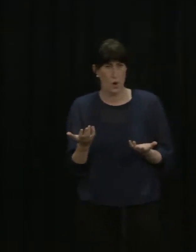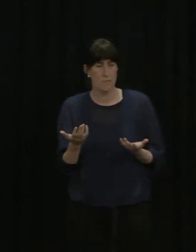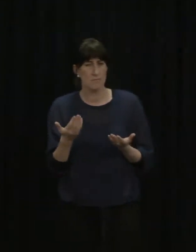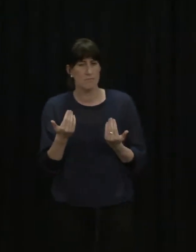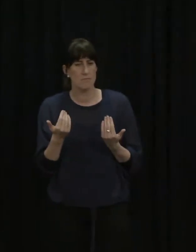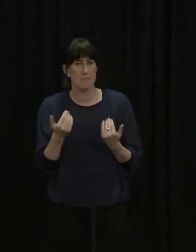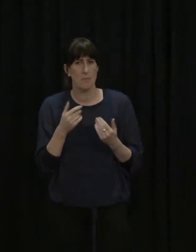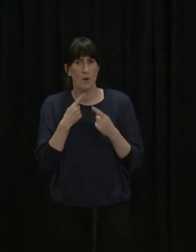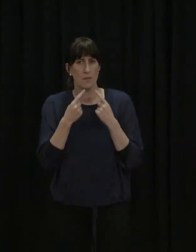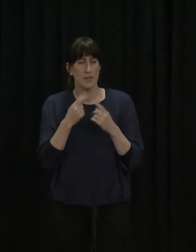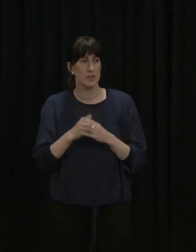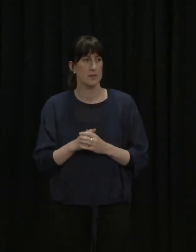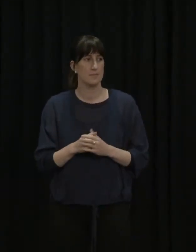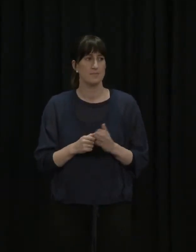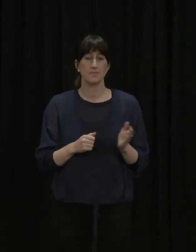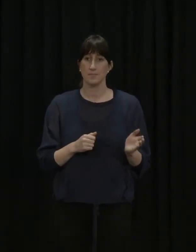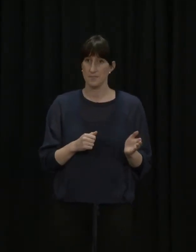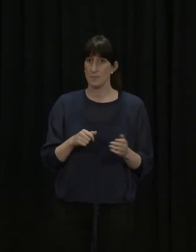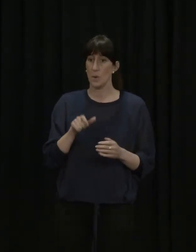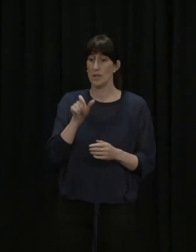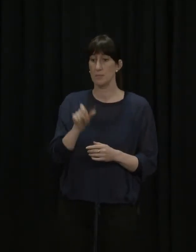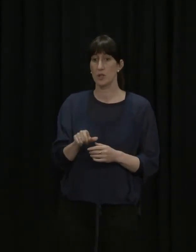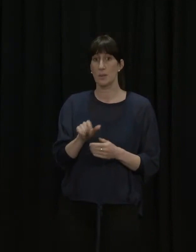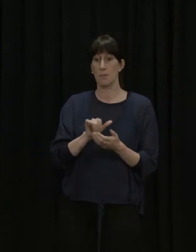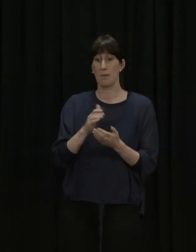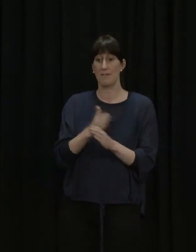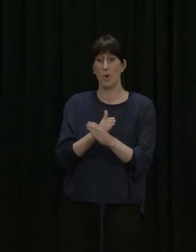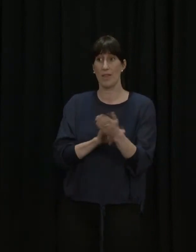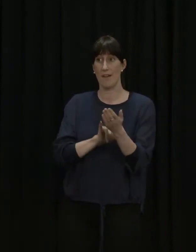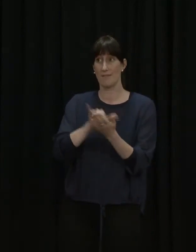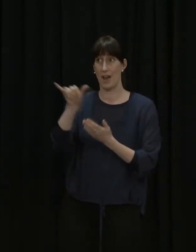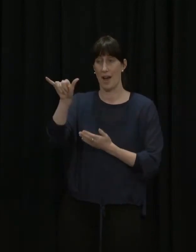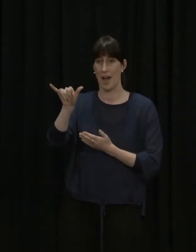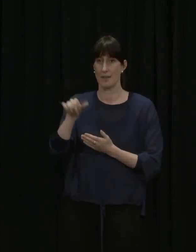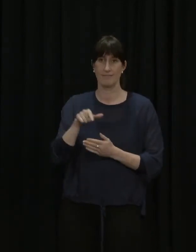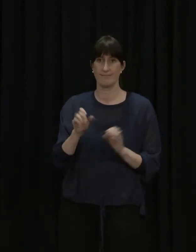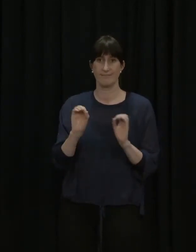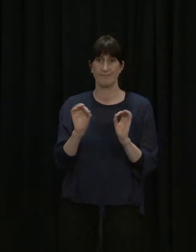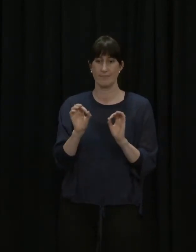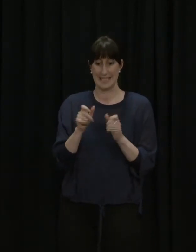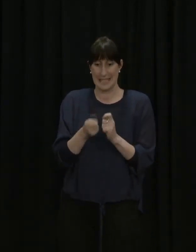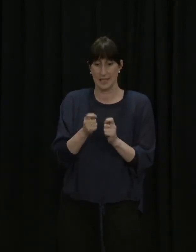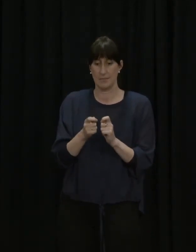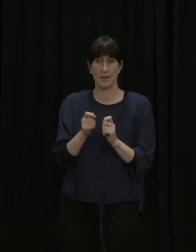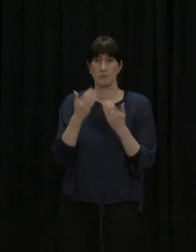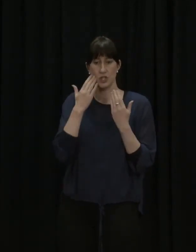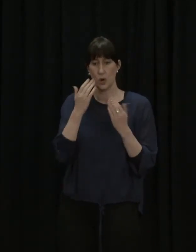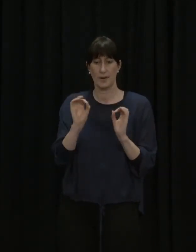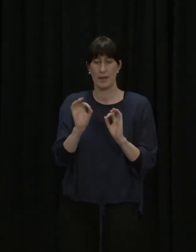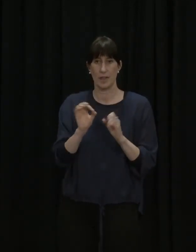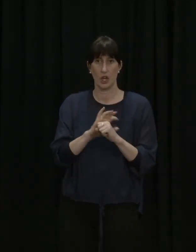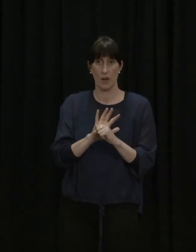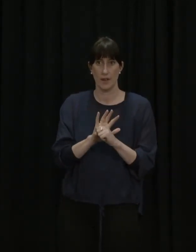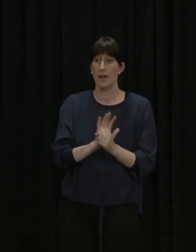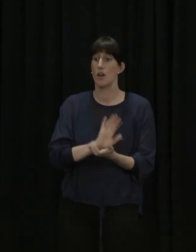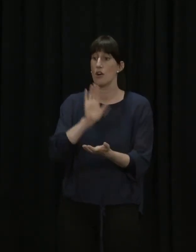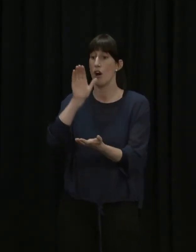When you say it is a historical case, what is the?